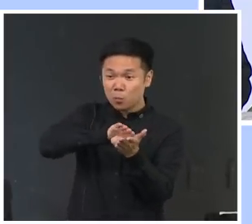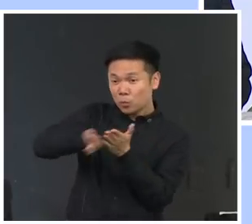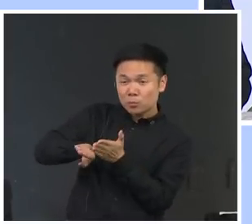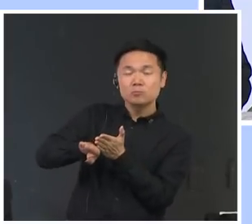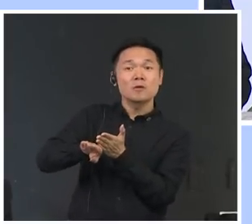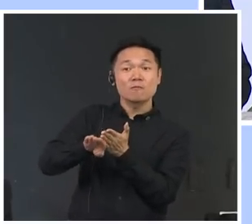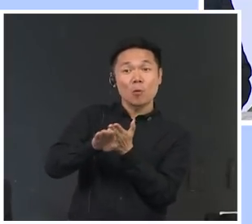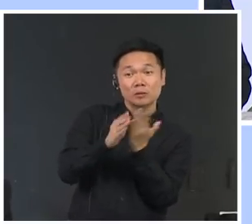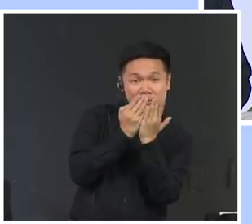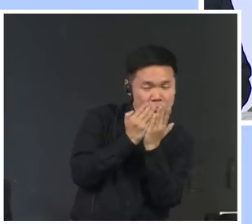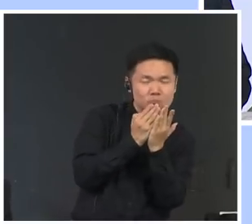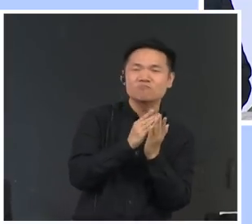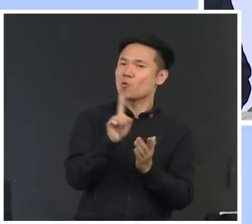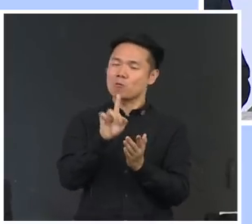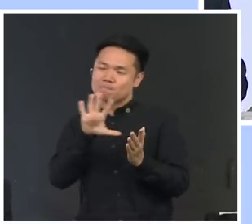finally, a systemic introduction of